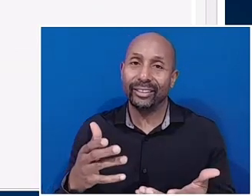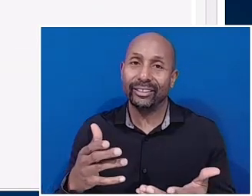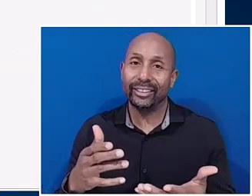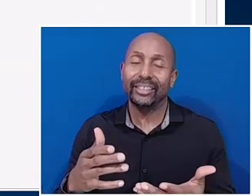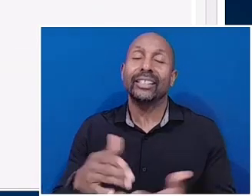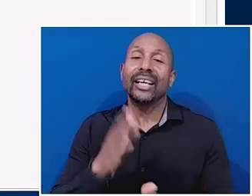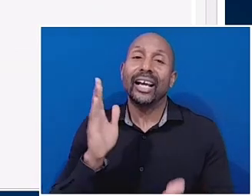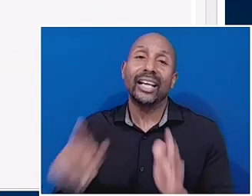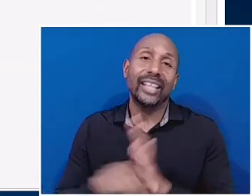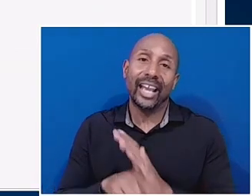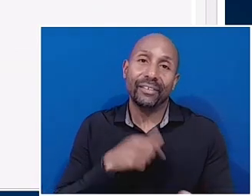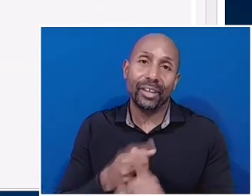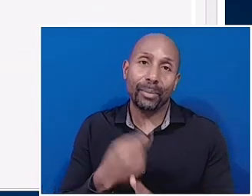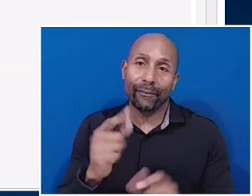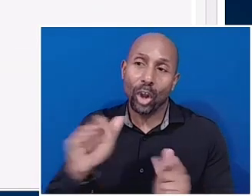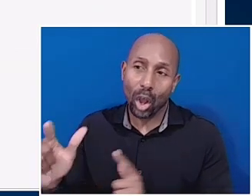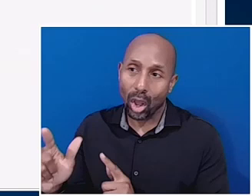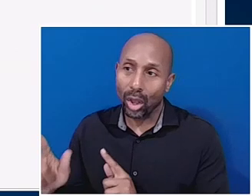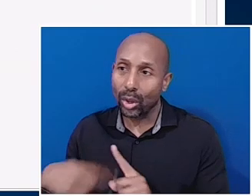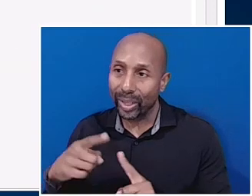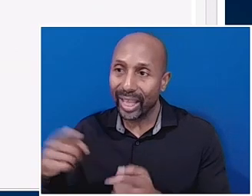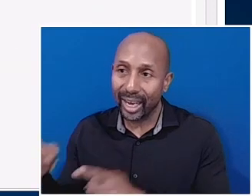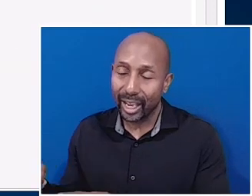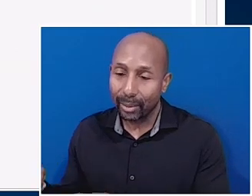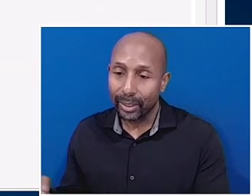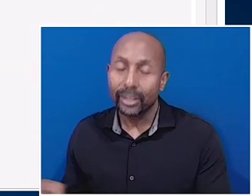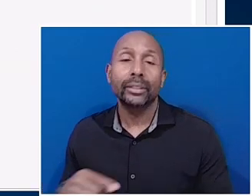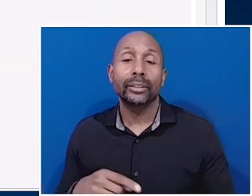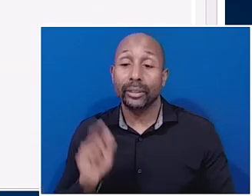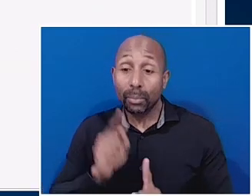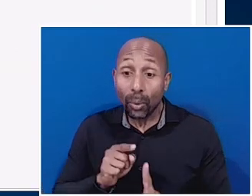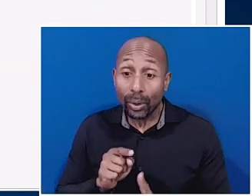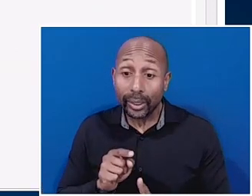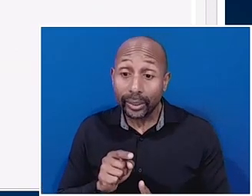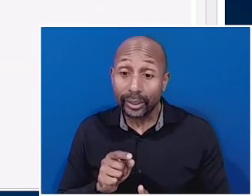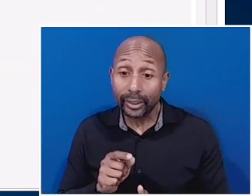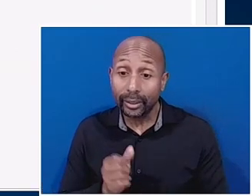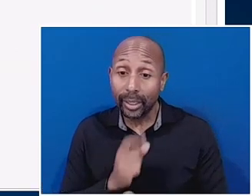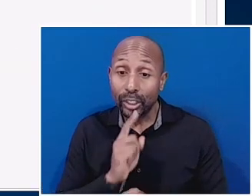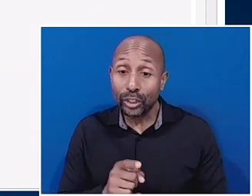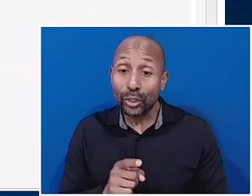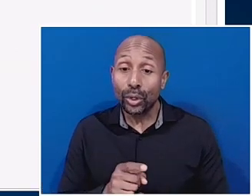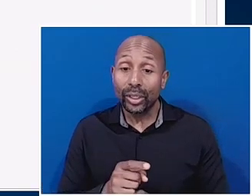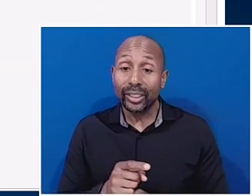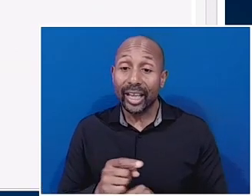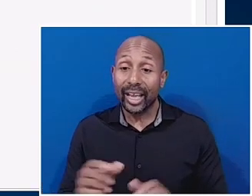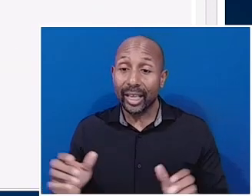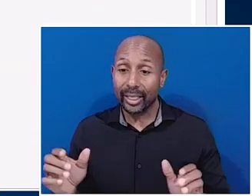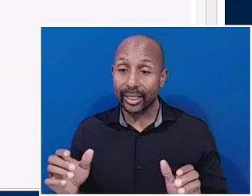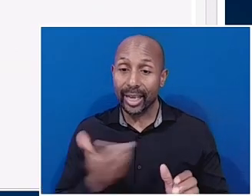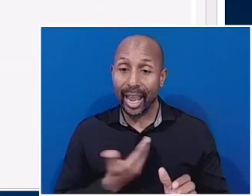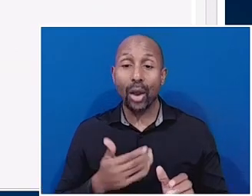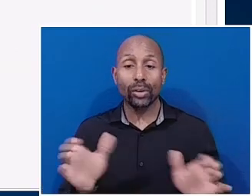that accreditation works well for students. There's nothing wrong, obviously, with changing agencies, provided that it's a decision made for the